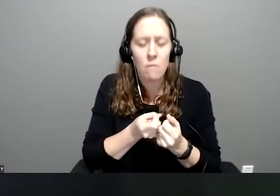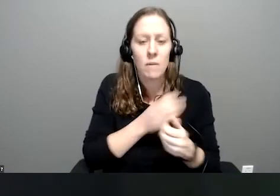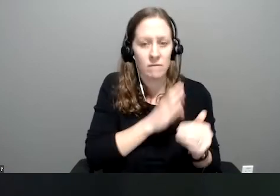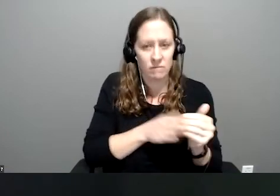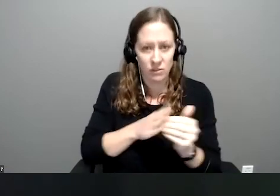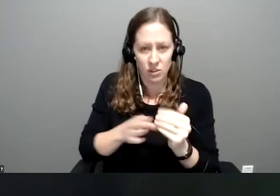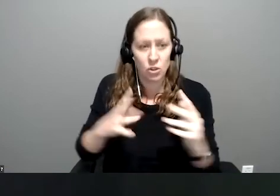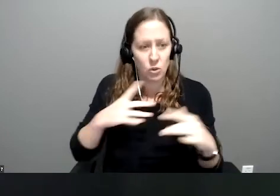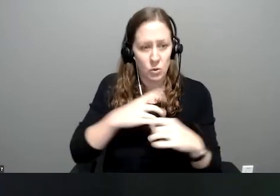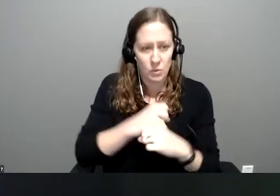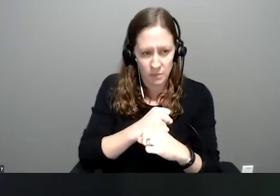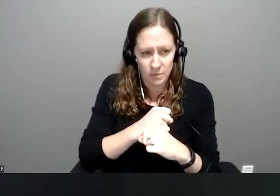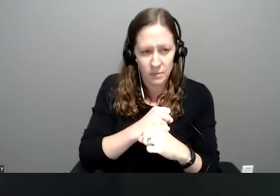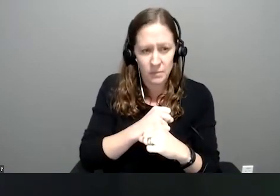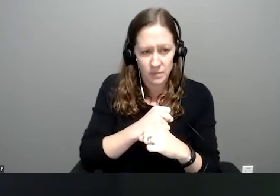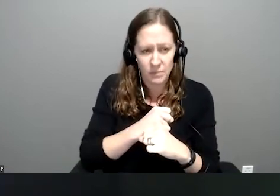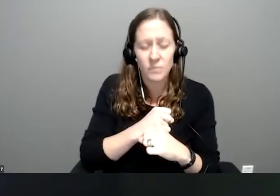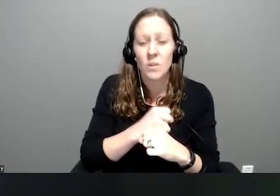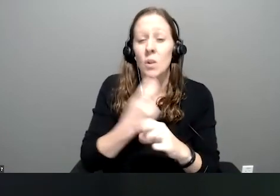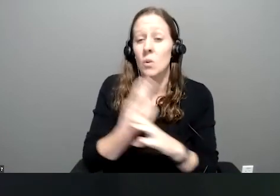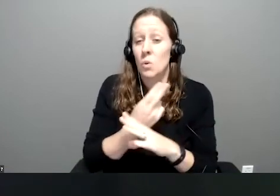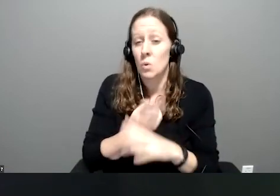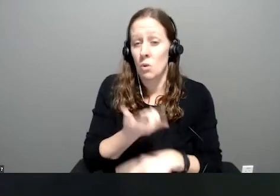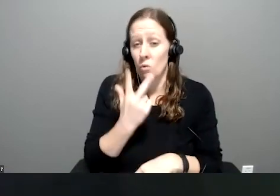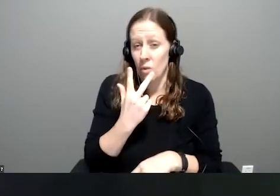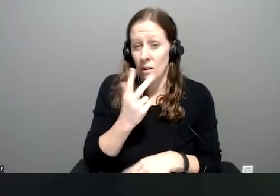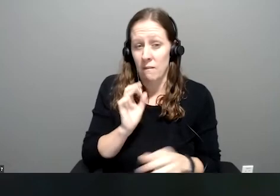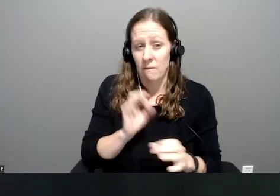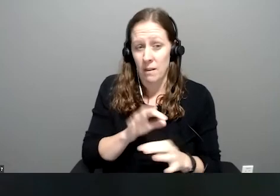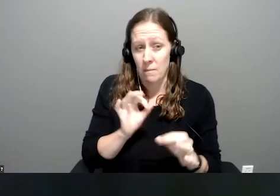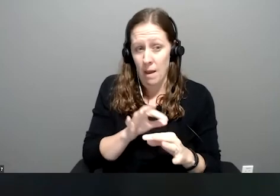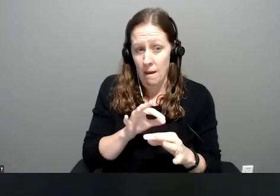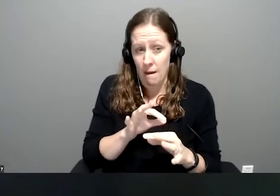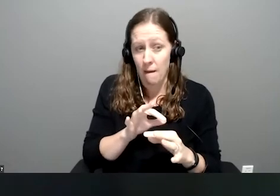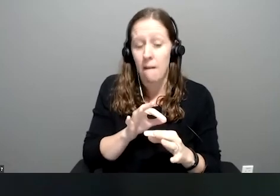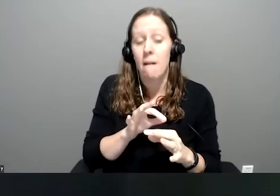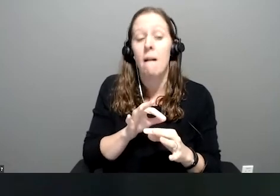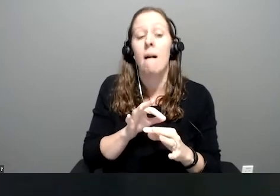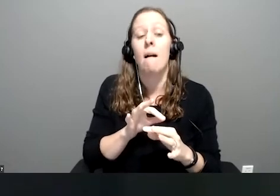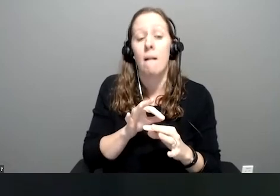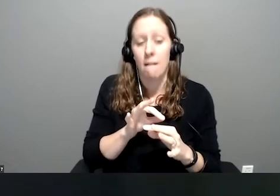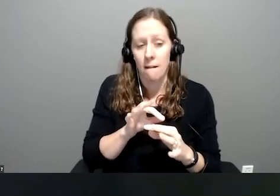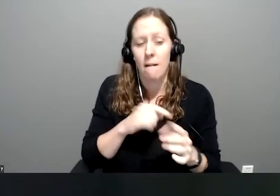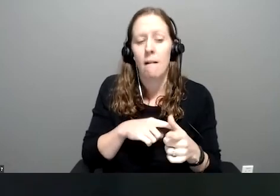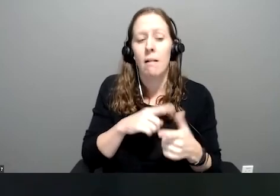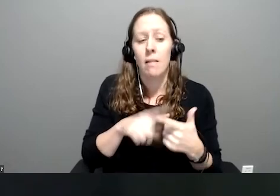these three feedback methodologies, a forward post feedback questionnaire was sent to participants